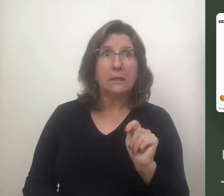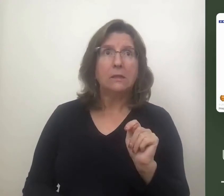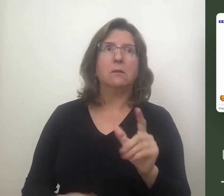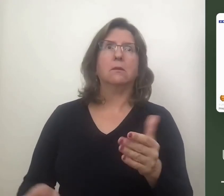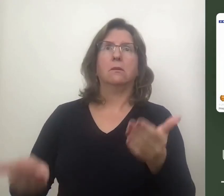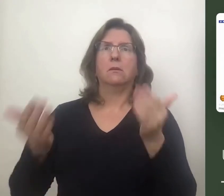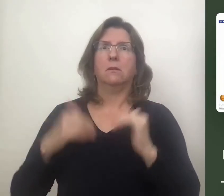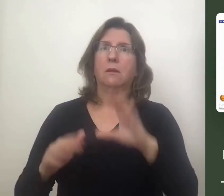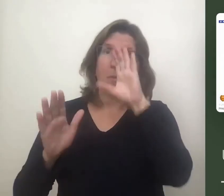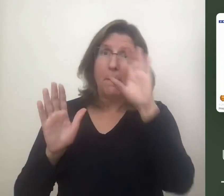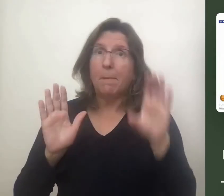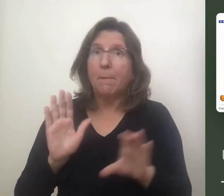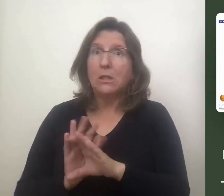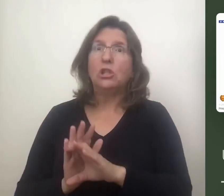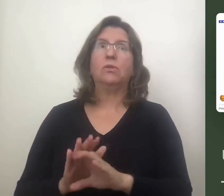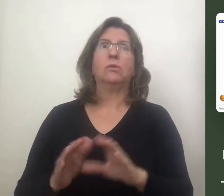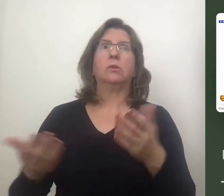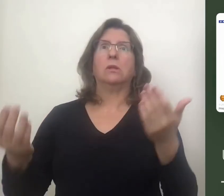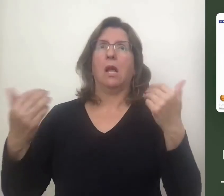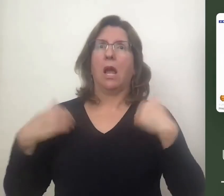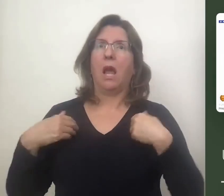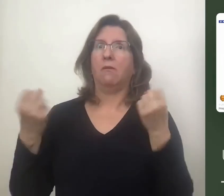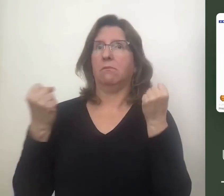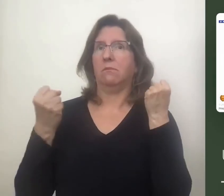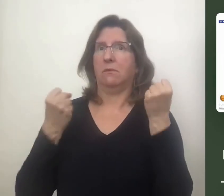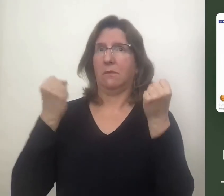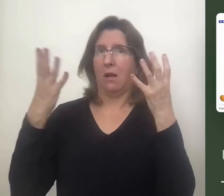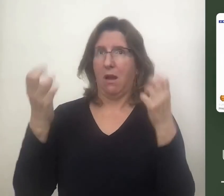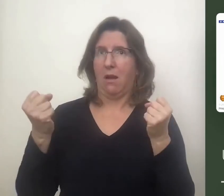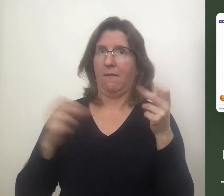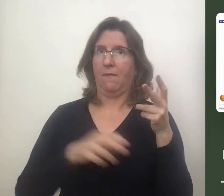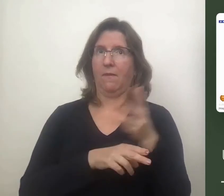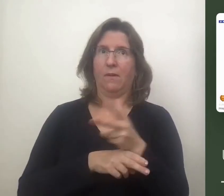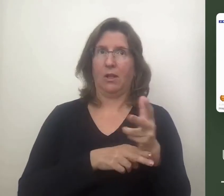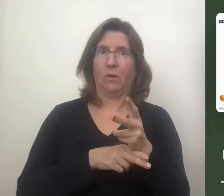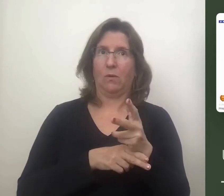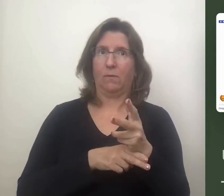There are images to aid comprehension. The material is also presented in sign language.